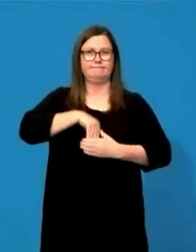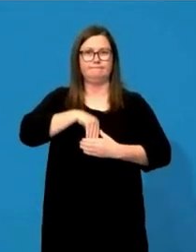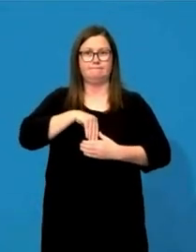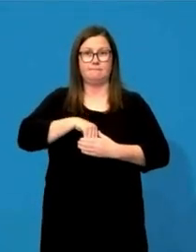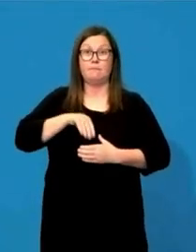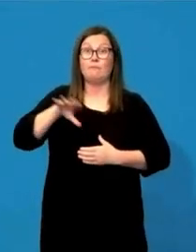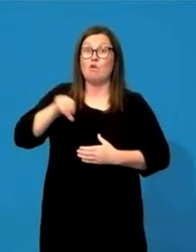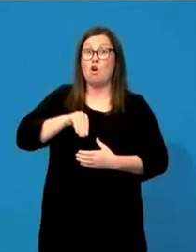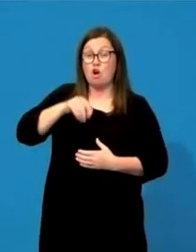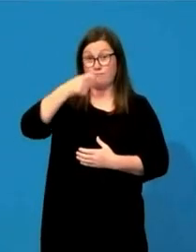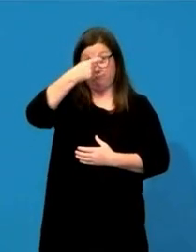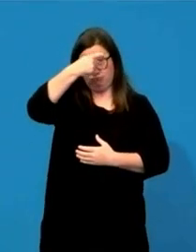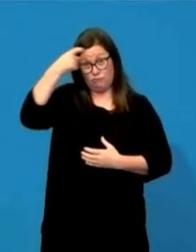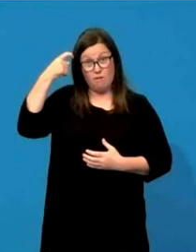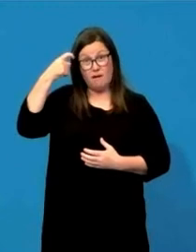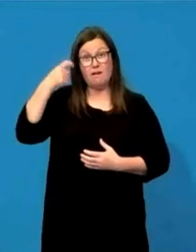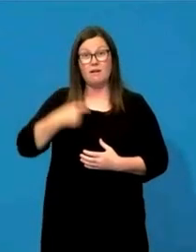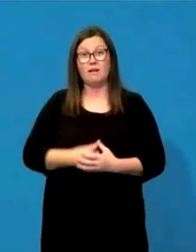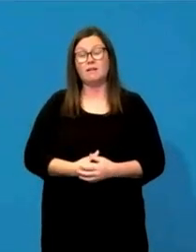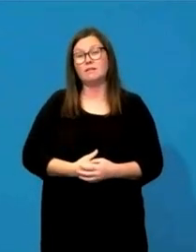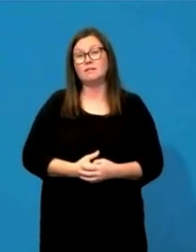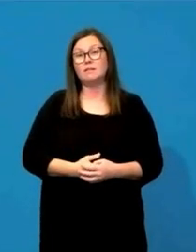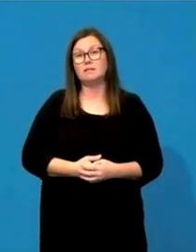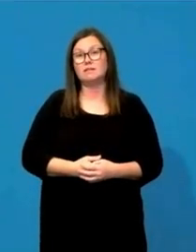It takes - it's more than just your parents being removed.